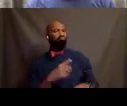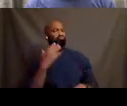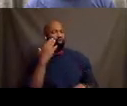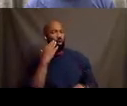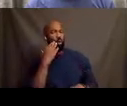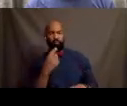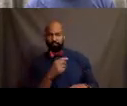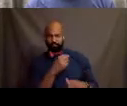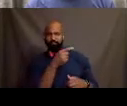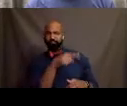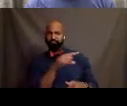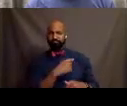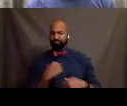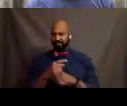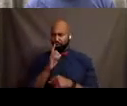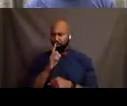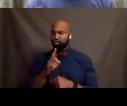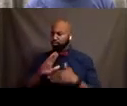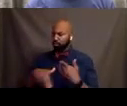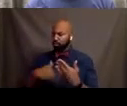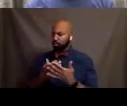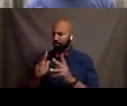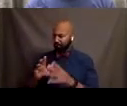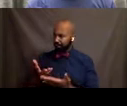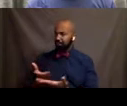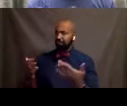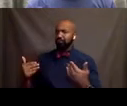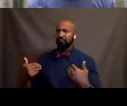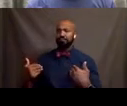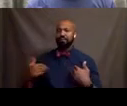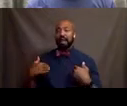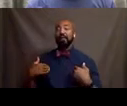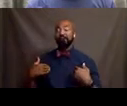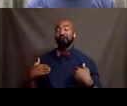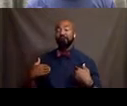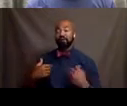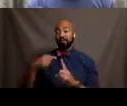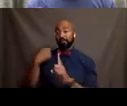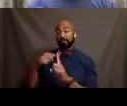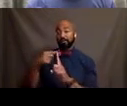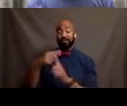that every person has a positive experience, but feels affirmed in every step of that journey.